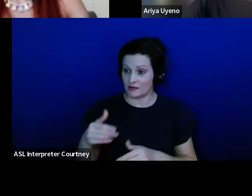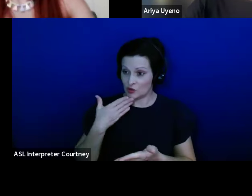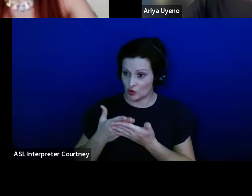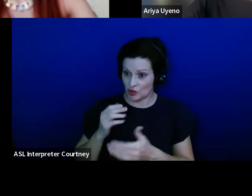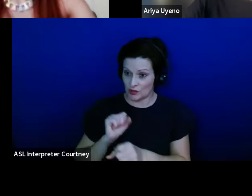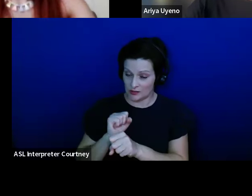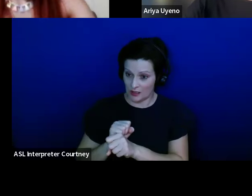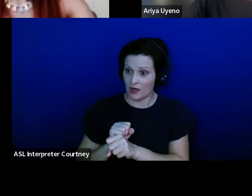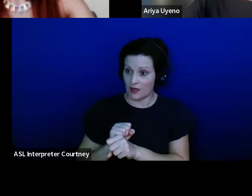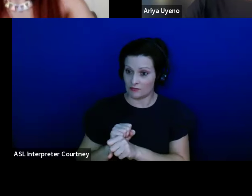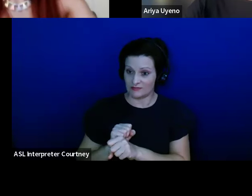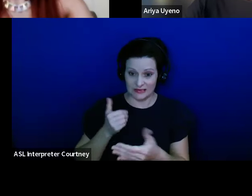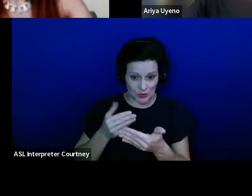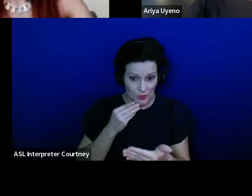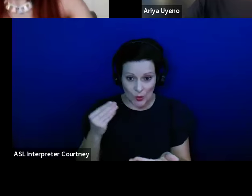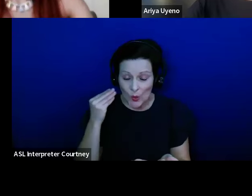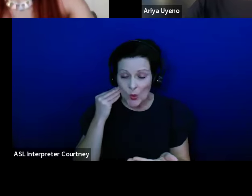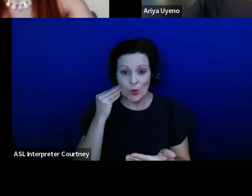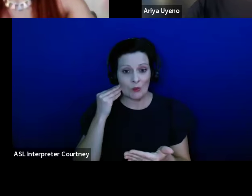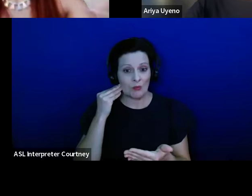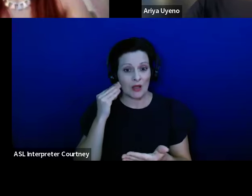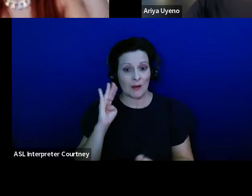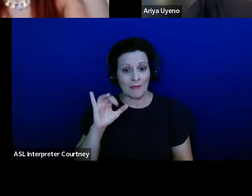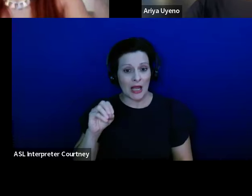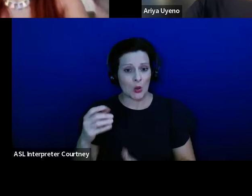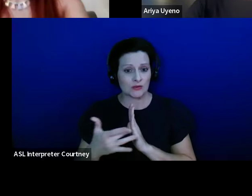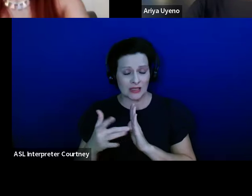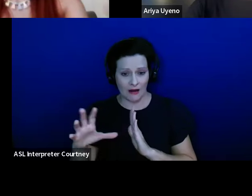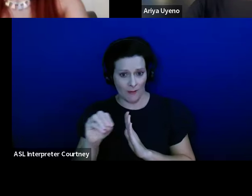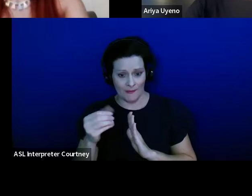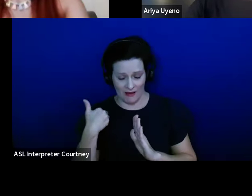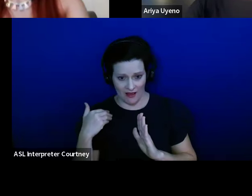in your neighborhood, working at a BioNTech company, if it were not seeing that bridge